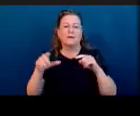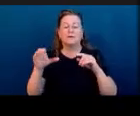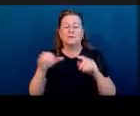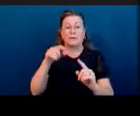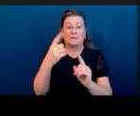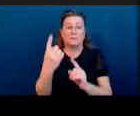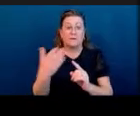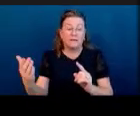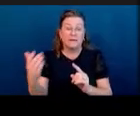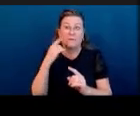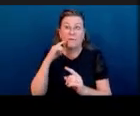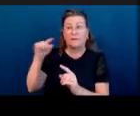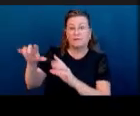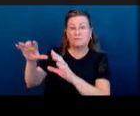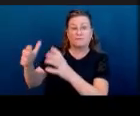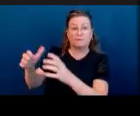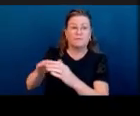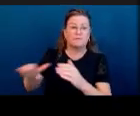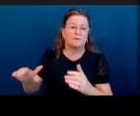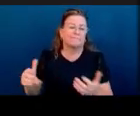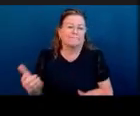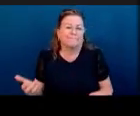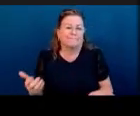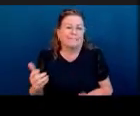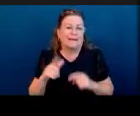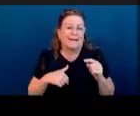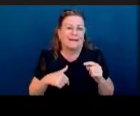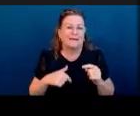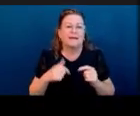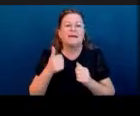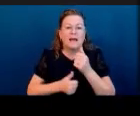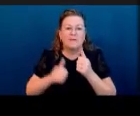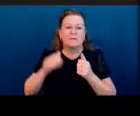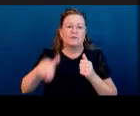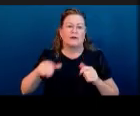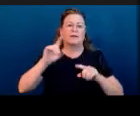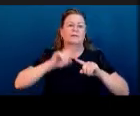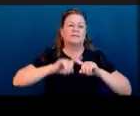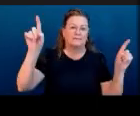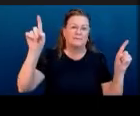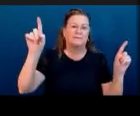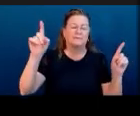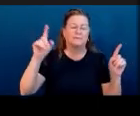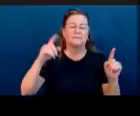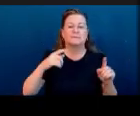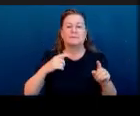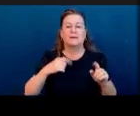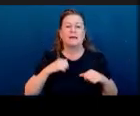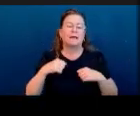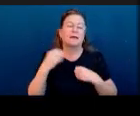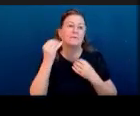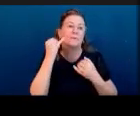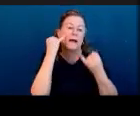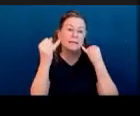for this group of children, because every child is different. So I can give you ideas, I can give you examples,